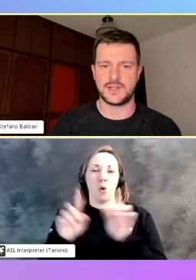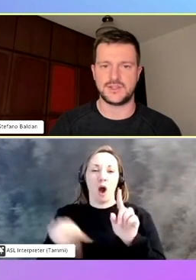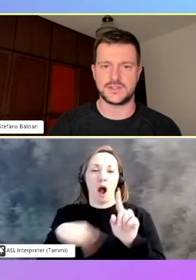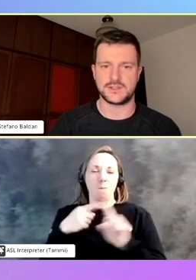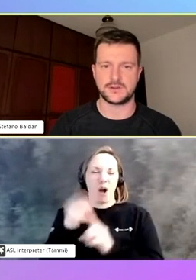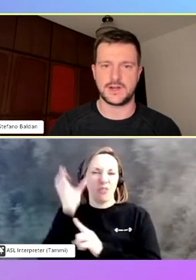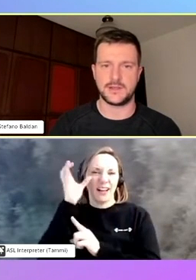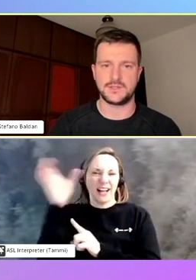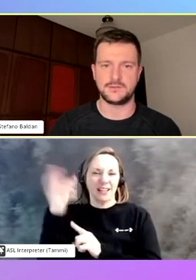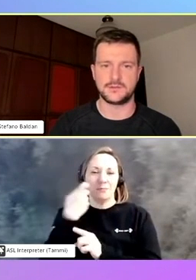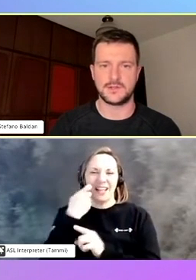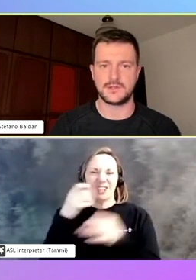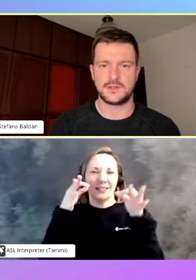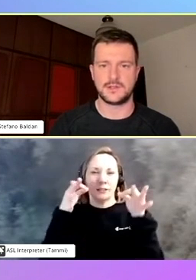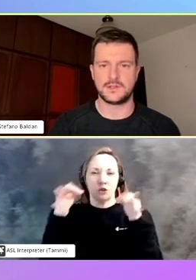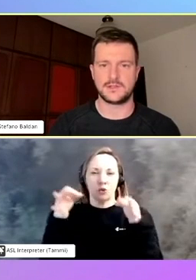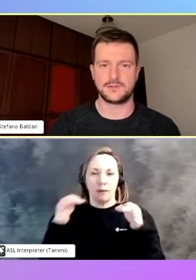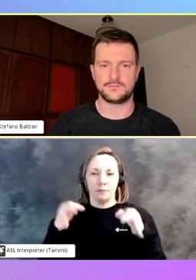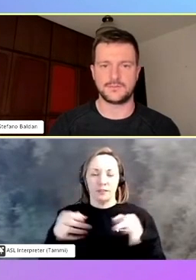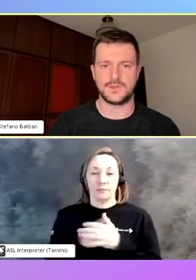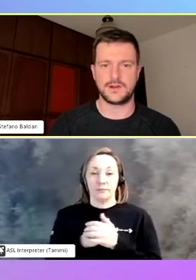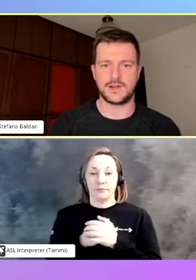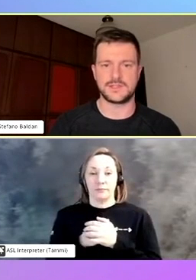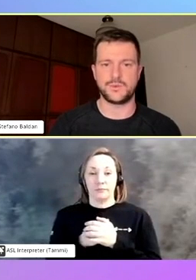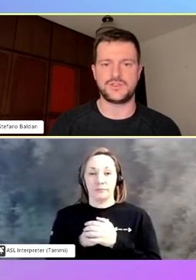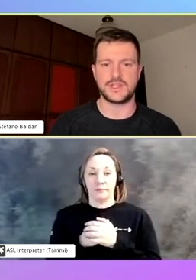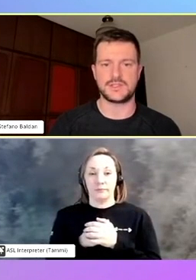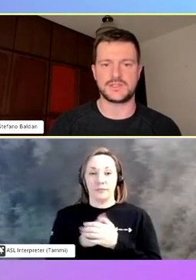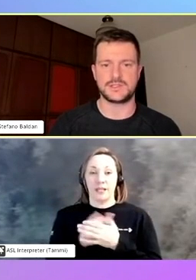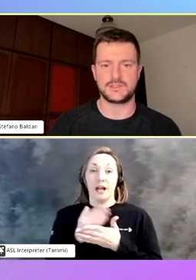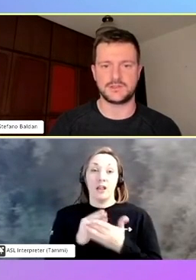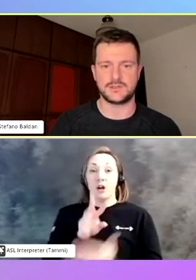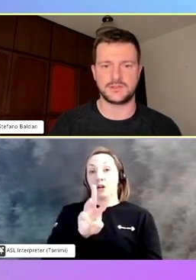our accessibility QA efforts. to recap, --